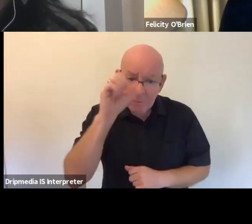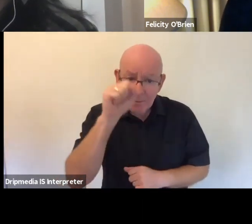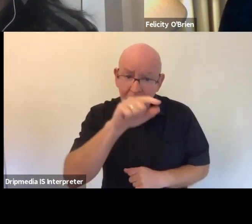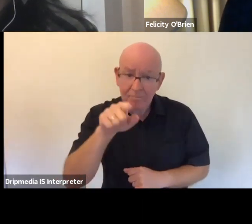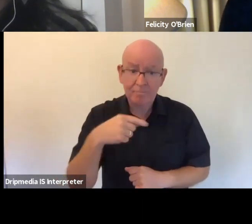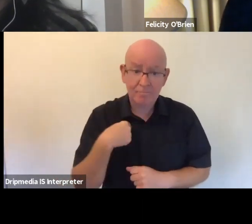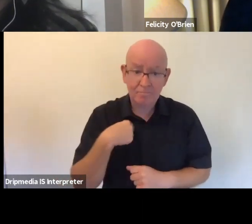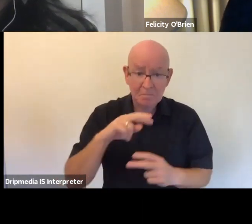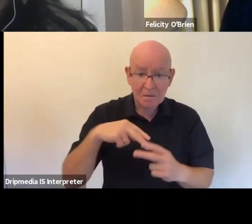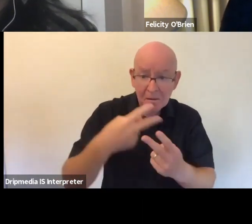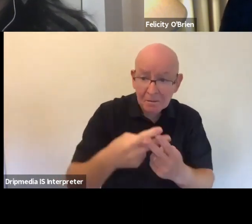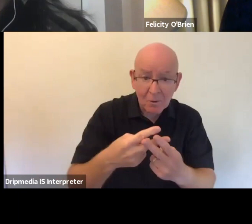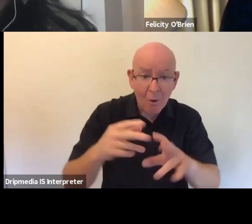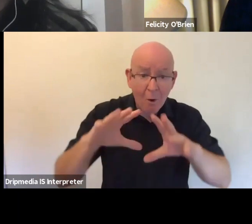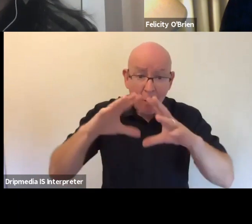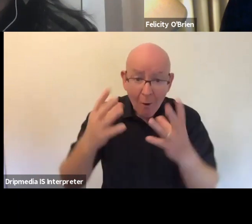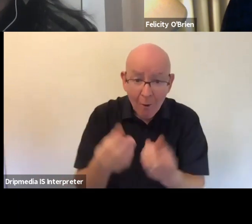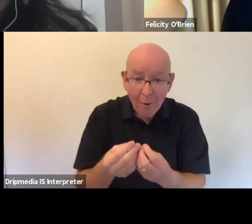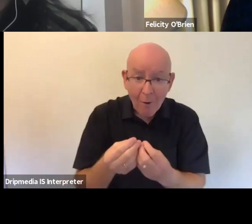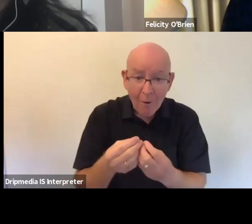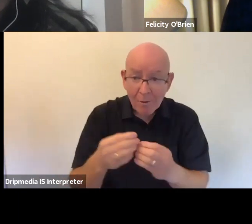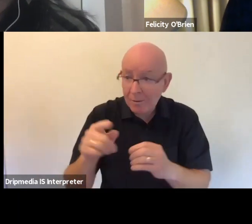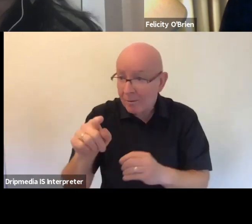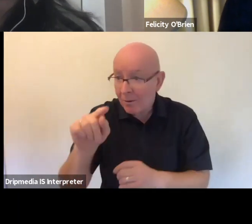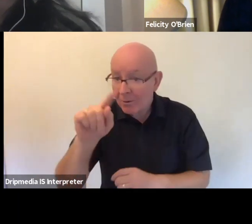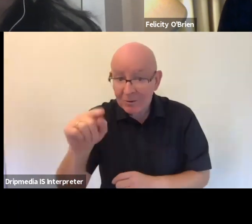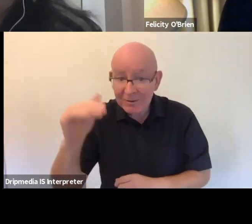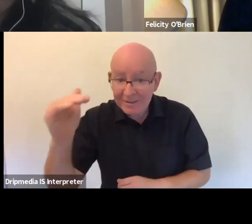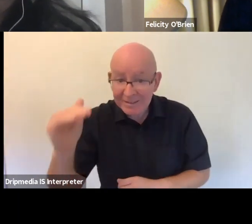And it says hello and thank you for your presentations. She would like to know,